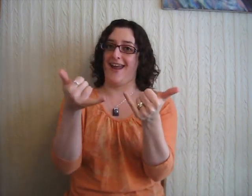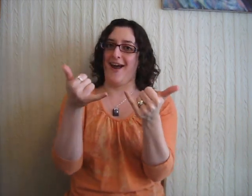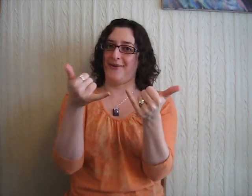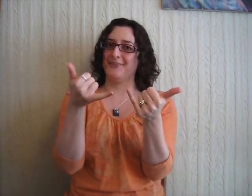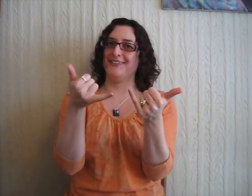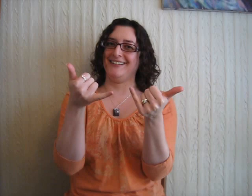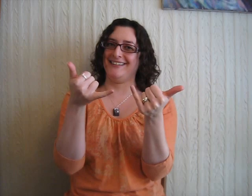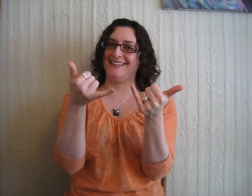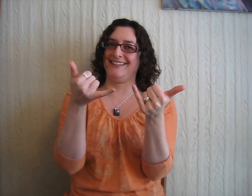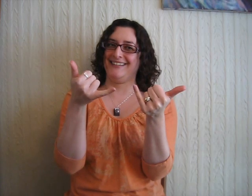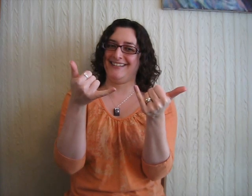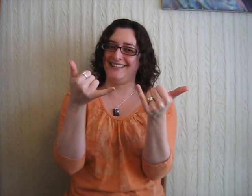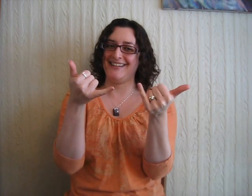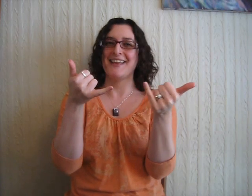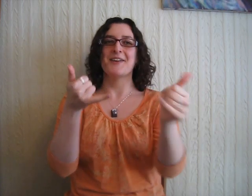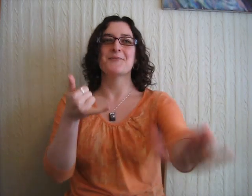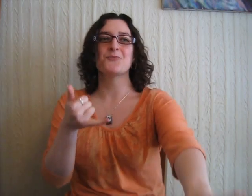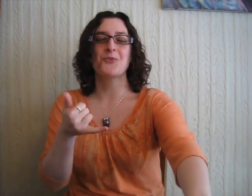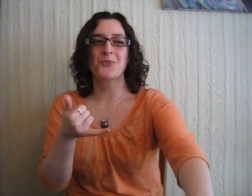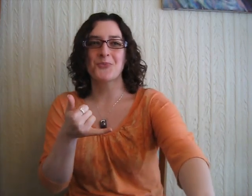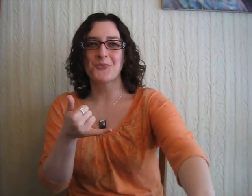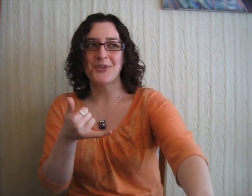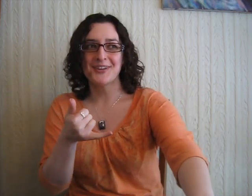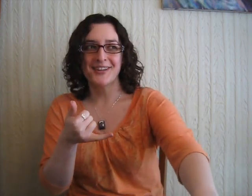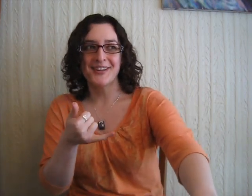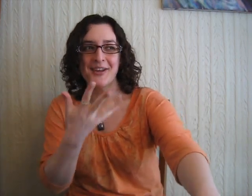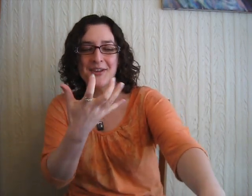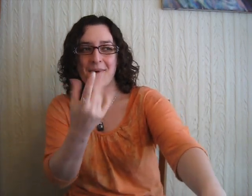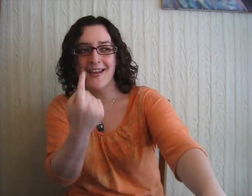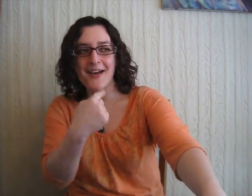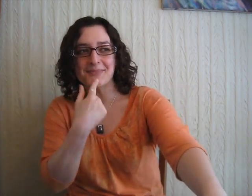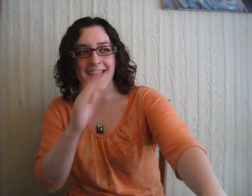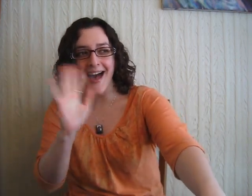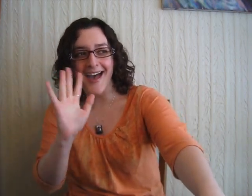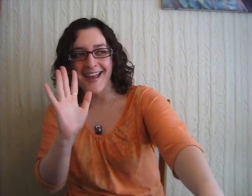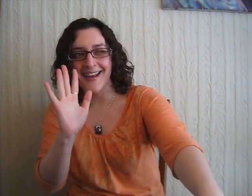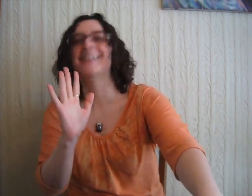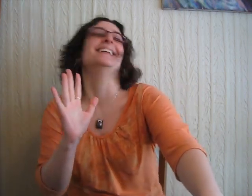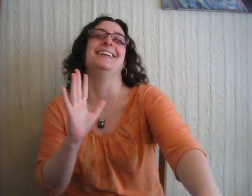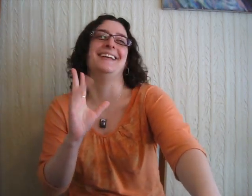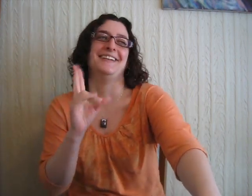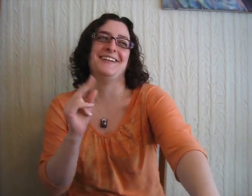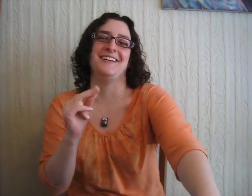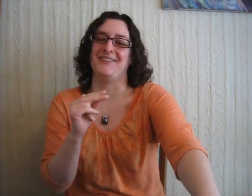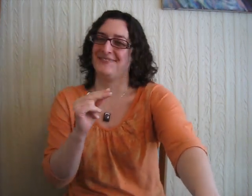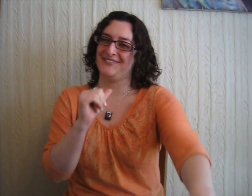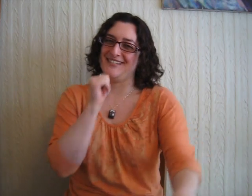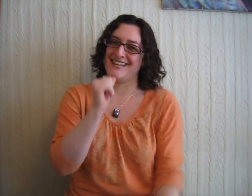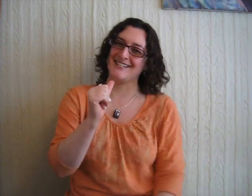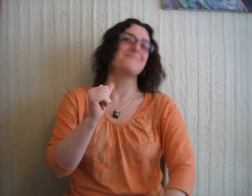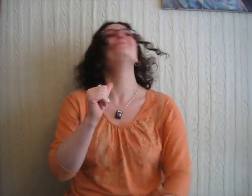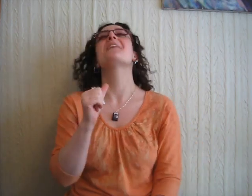You wanna come say hi? No, she doesn't